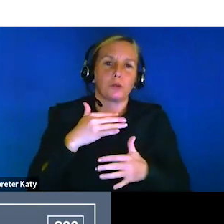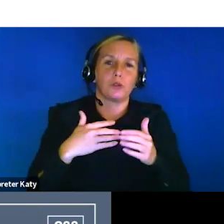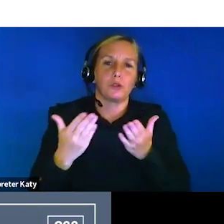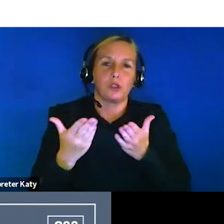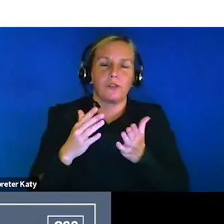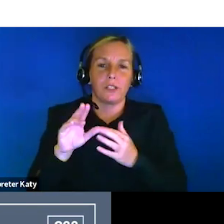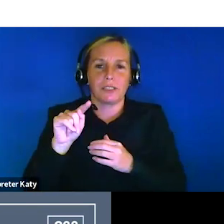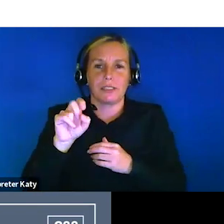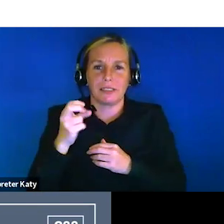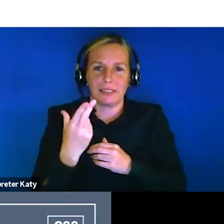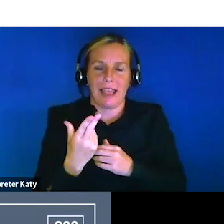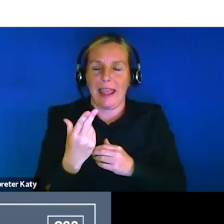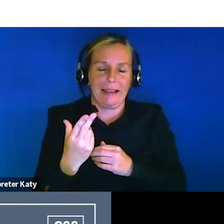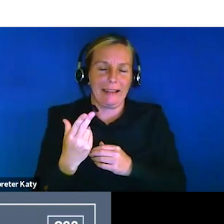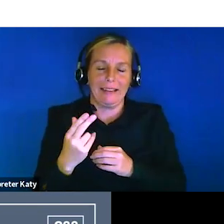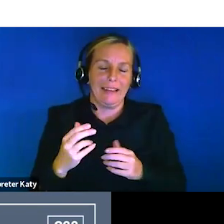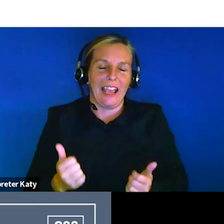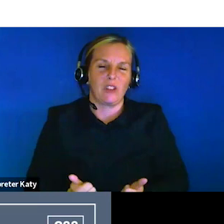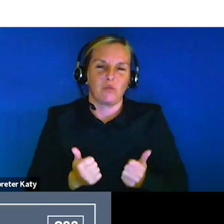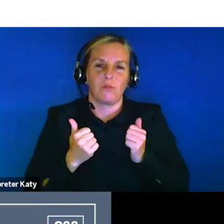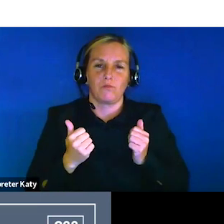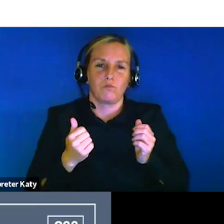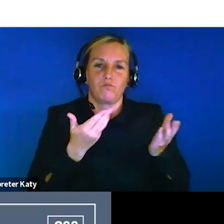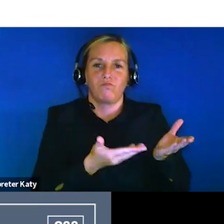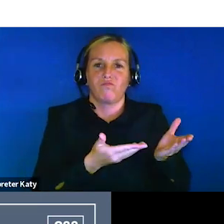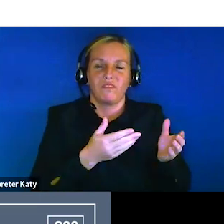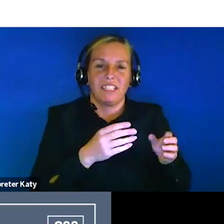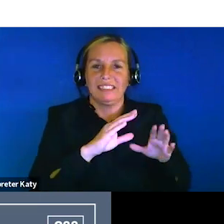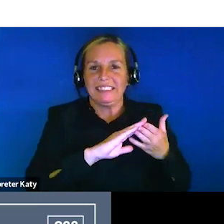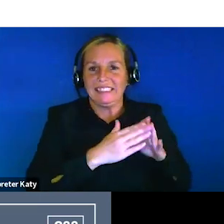my first job. We were with the clients the most like